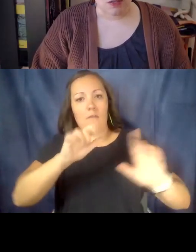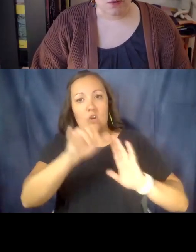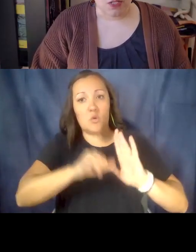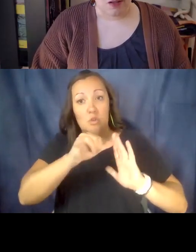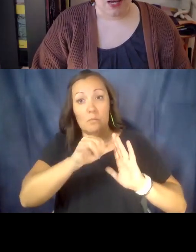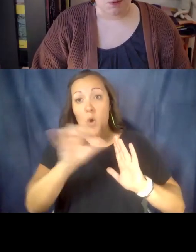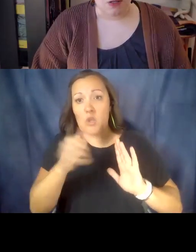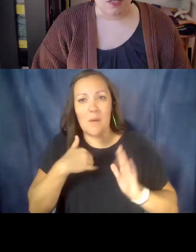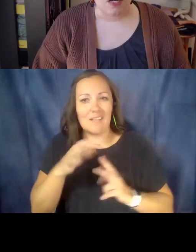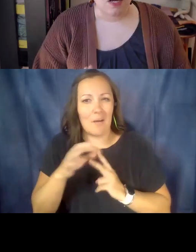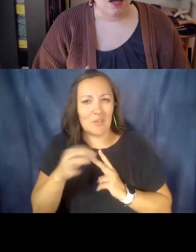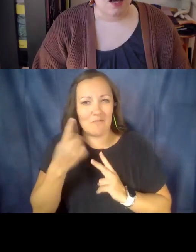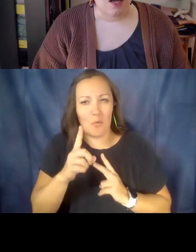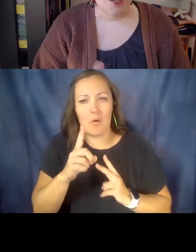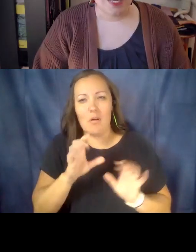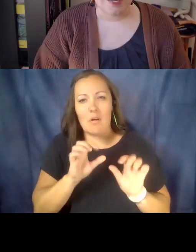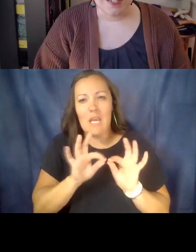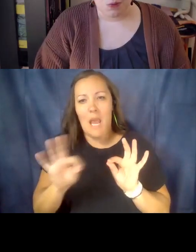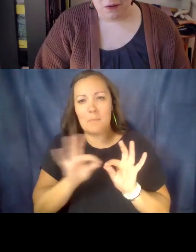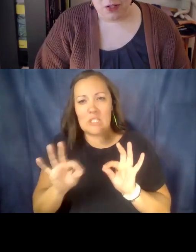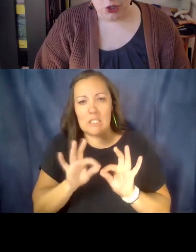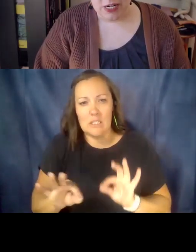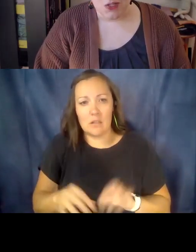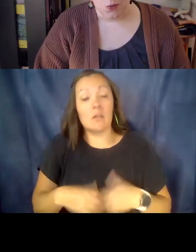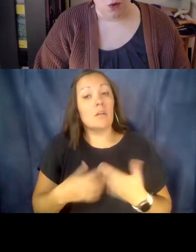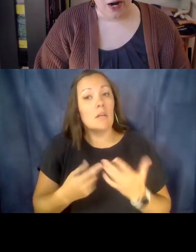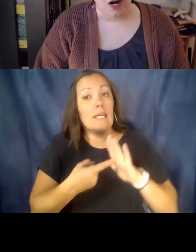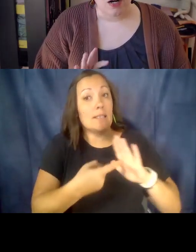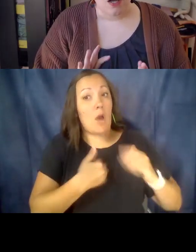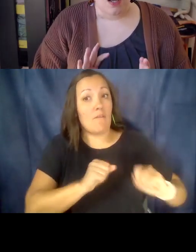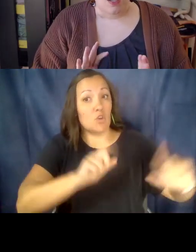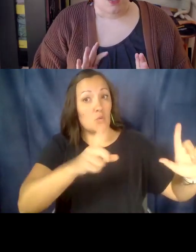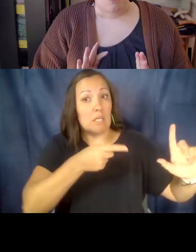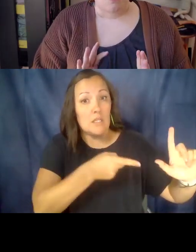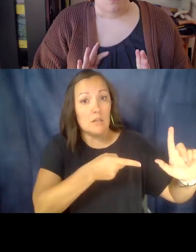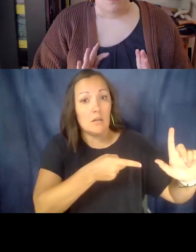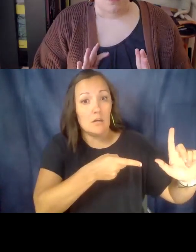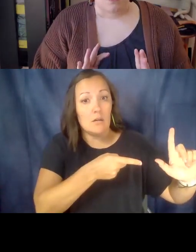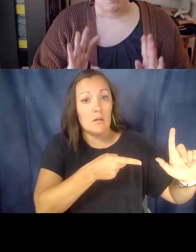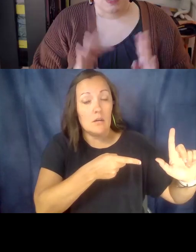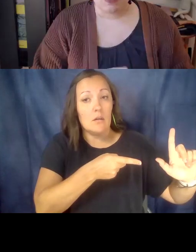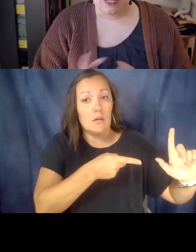for silent captions. So the example I have on the screen is one where the people that made